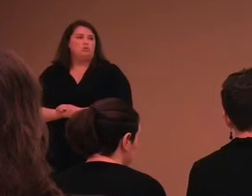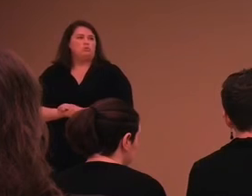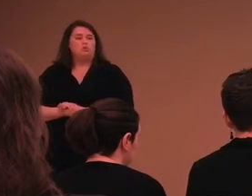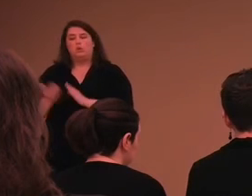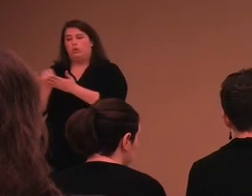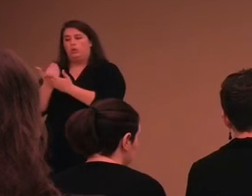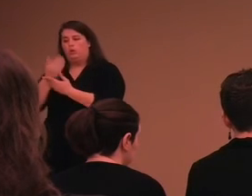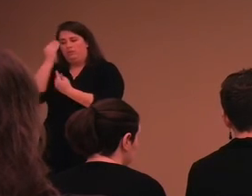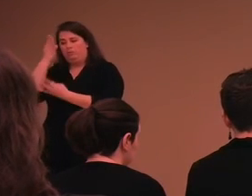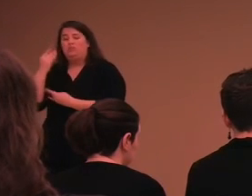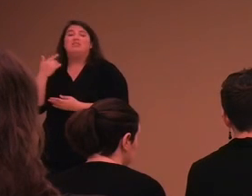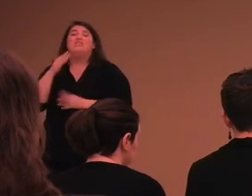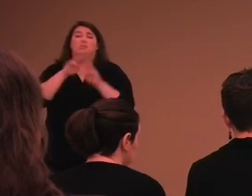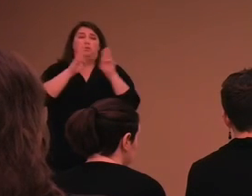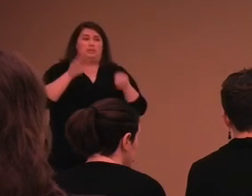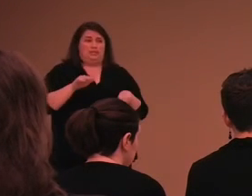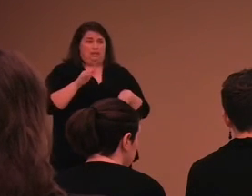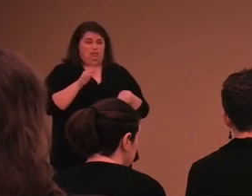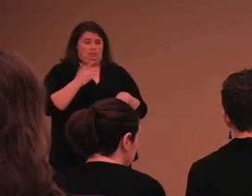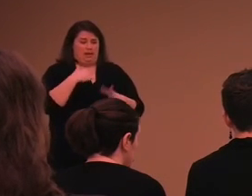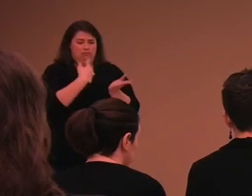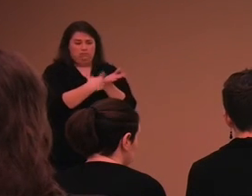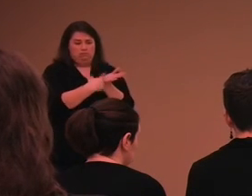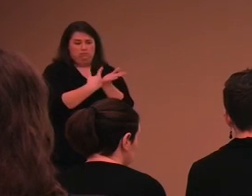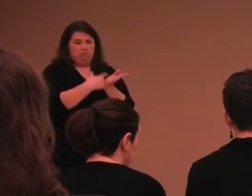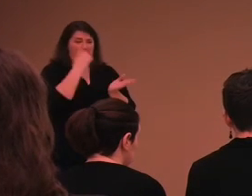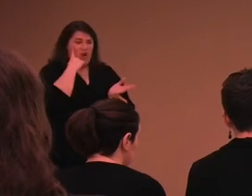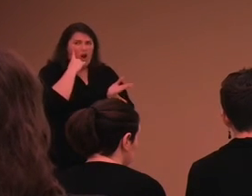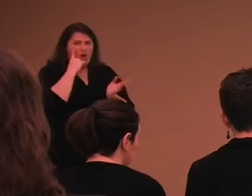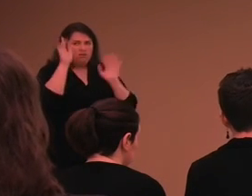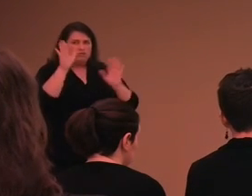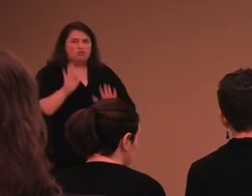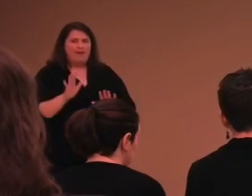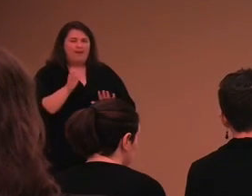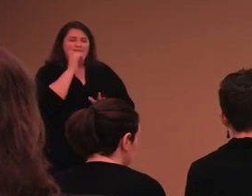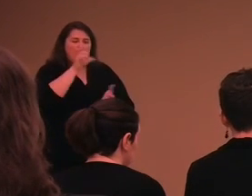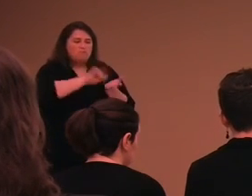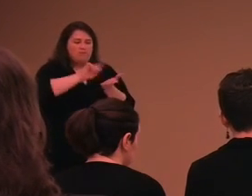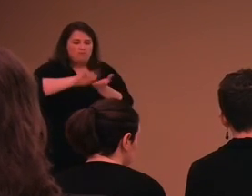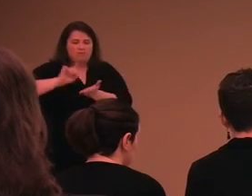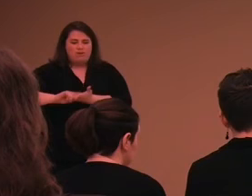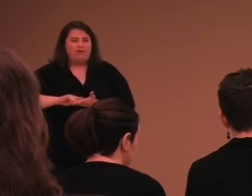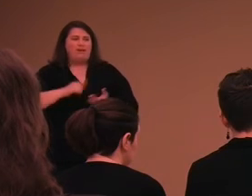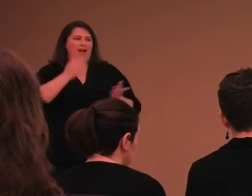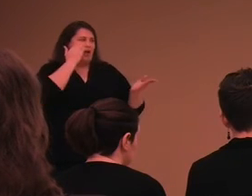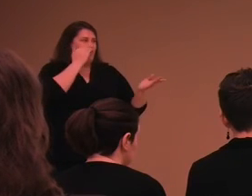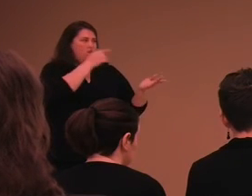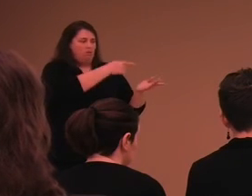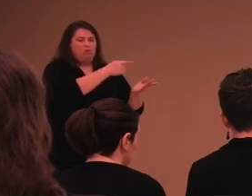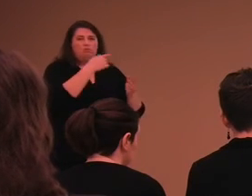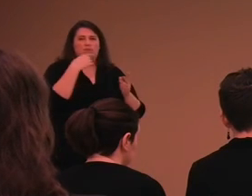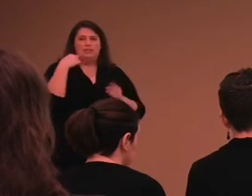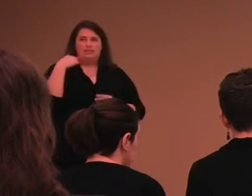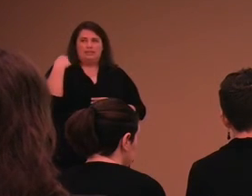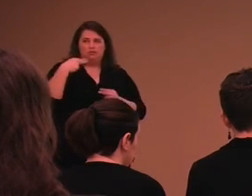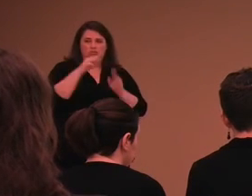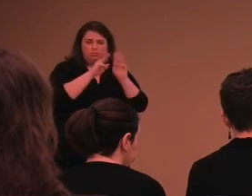Museum that I talked with said that they thought that would work great rather than having to you know print out I know the History Museum is able to print out their own their own